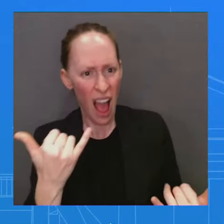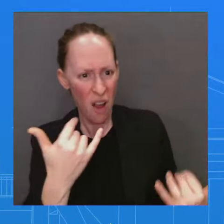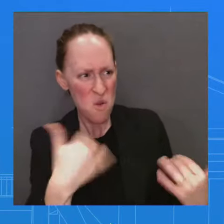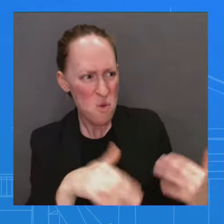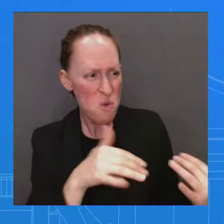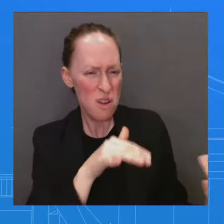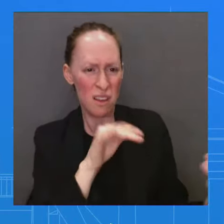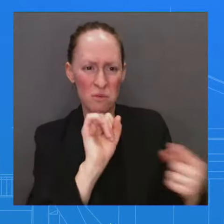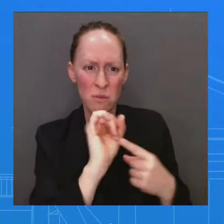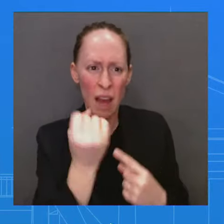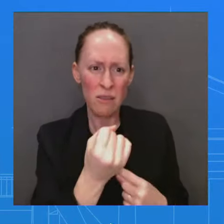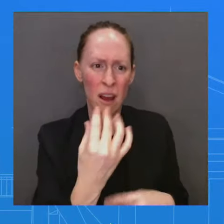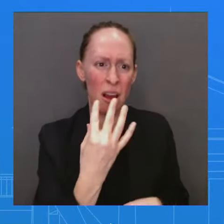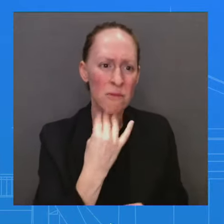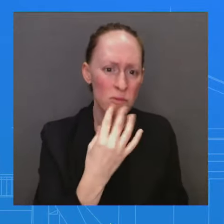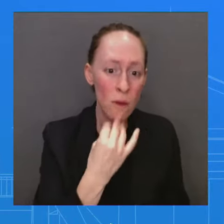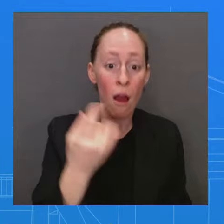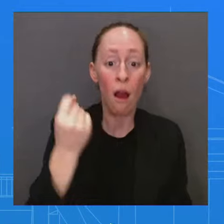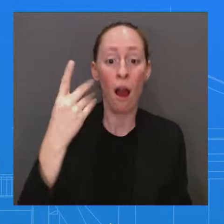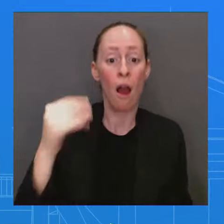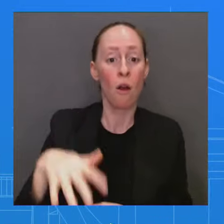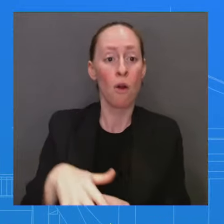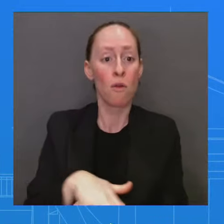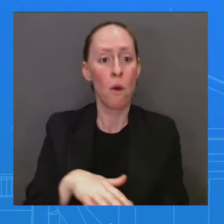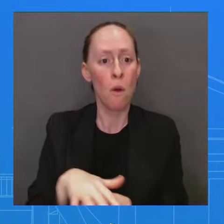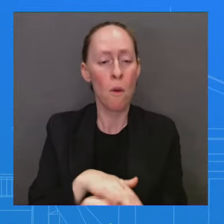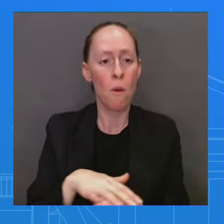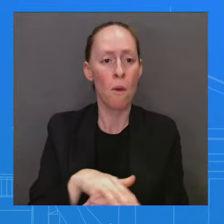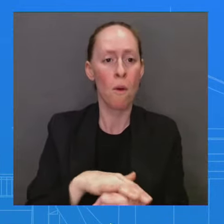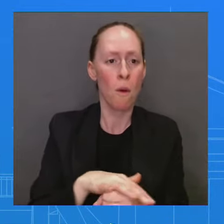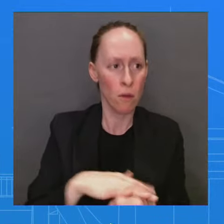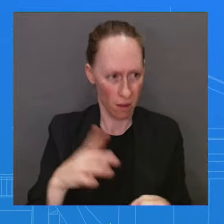But we also believe there is strong bipartisan support. We've heard it from Mitch McConnell.